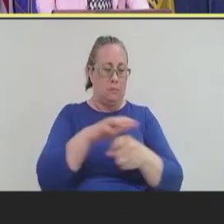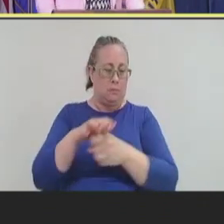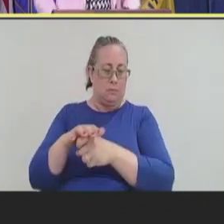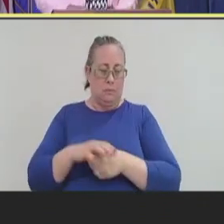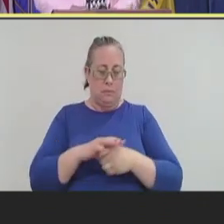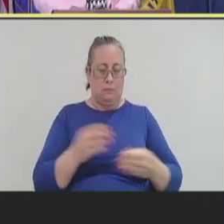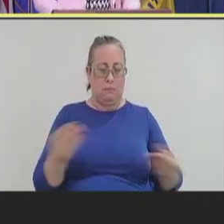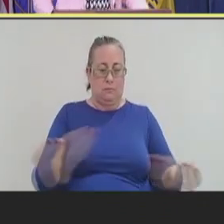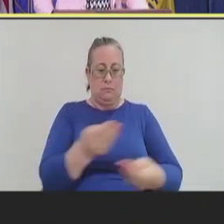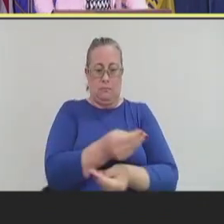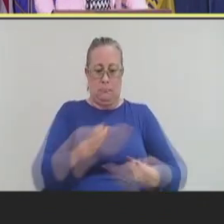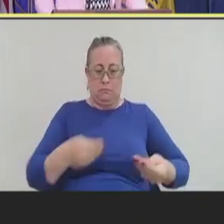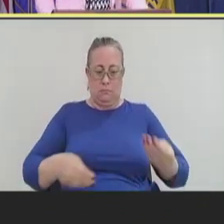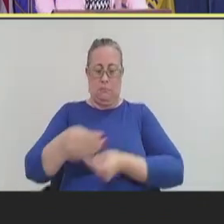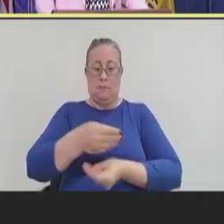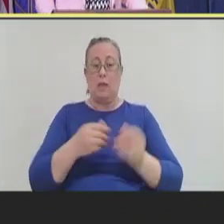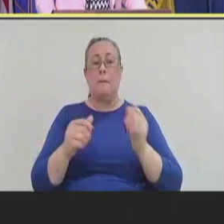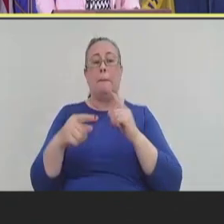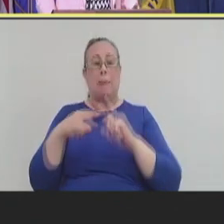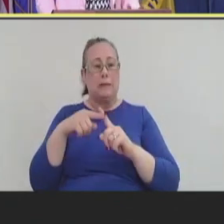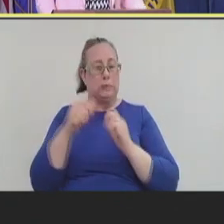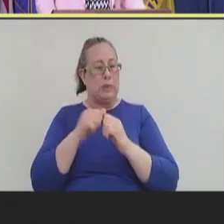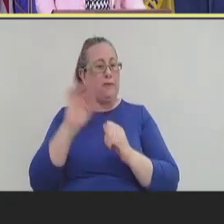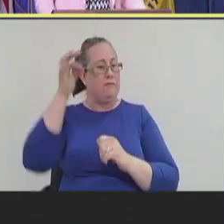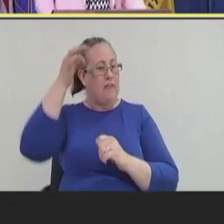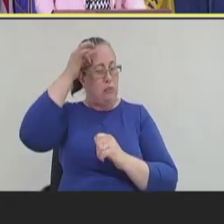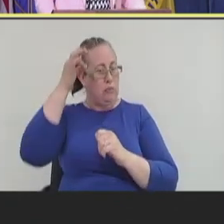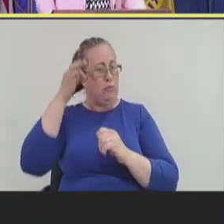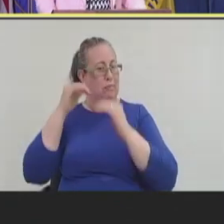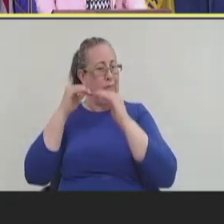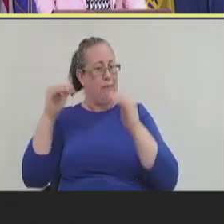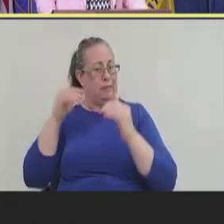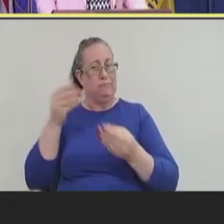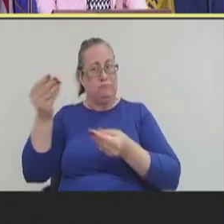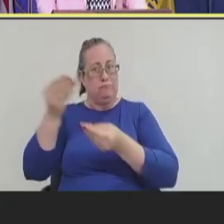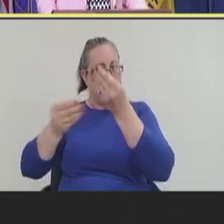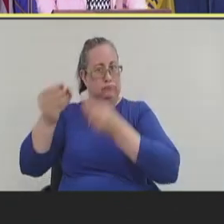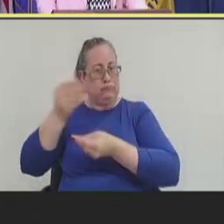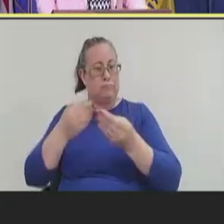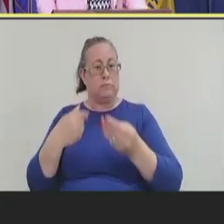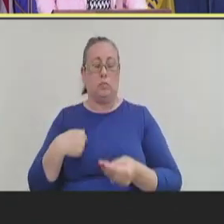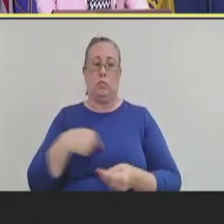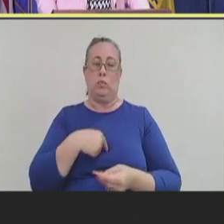entities. So, this is really happening. It's very exciting. We're all super thrilled about this.